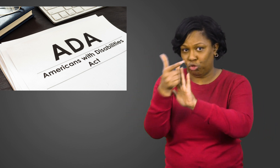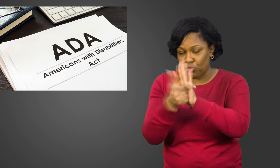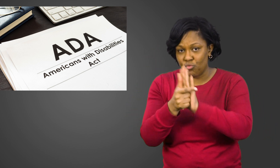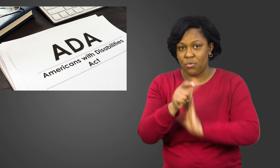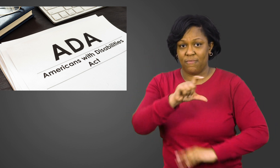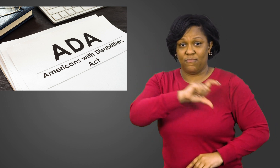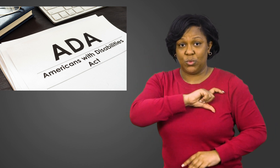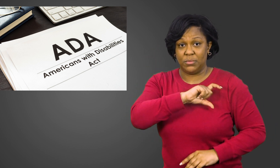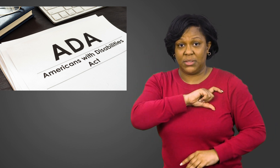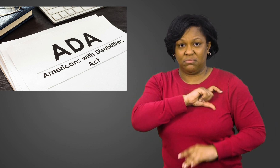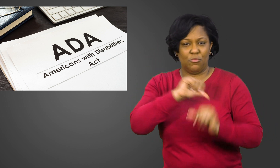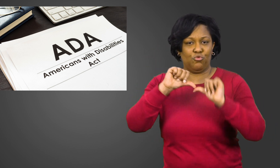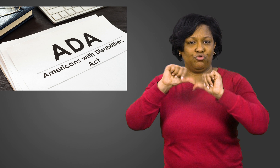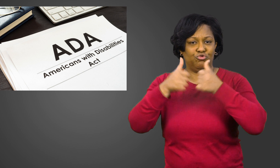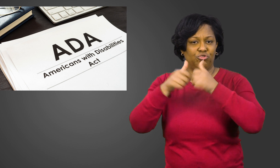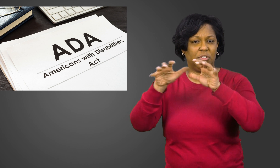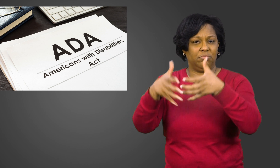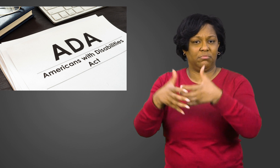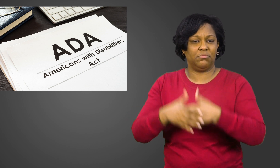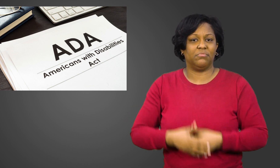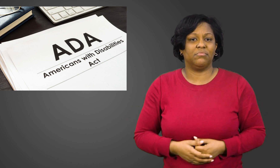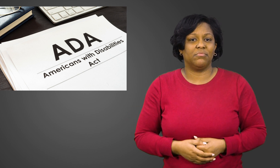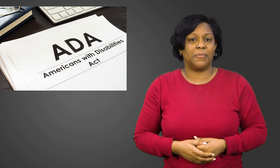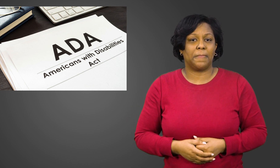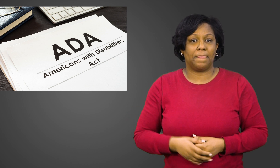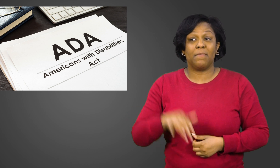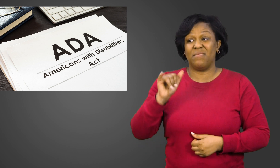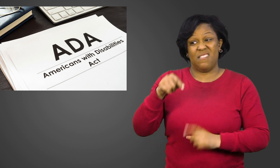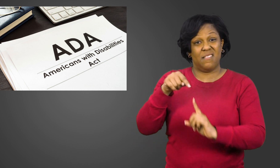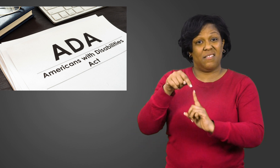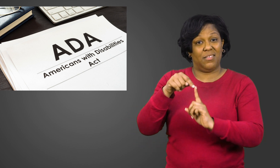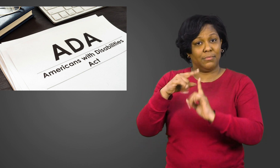to communicate effectively with people who have disabilities.